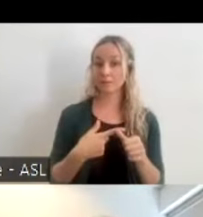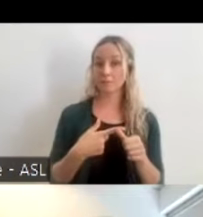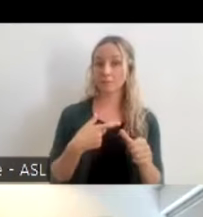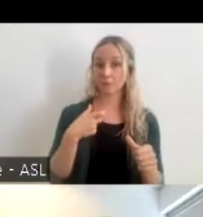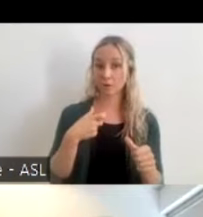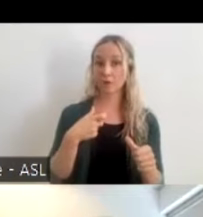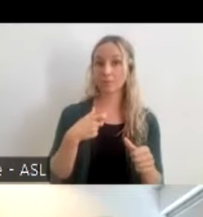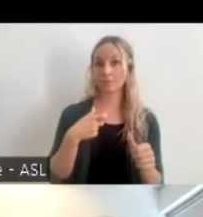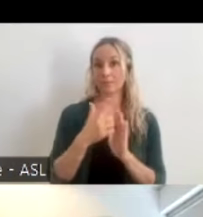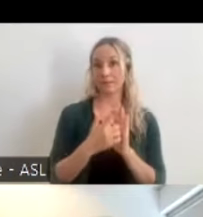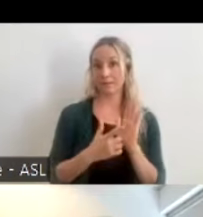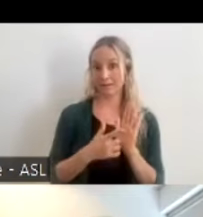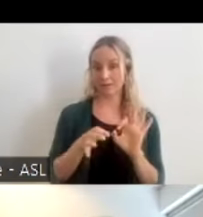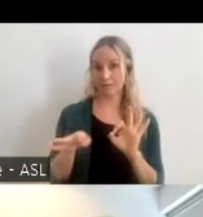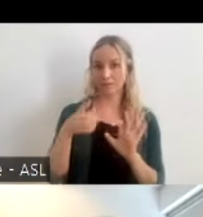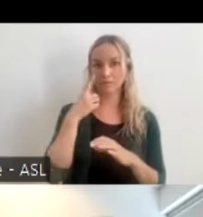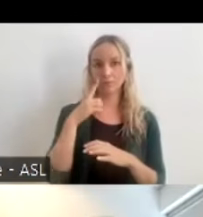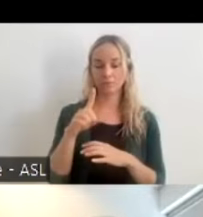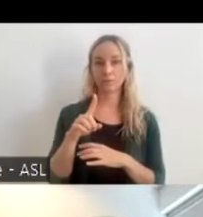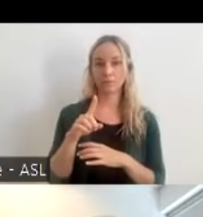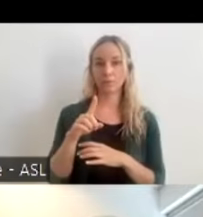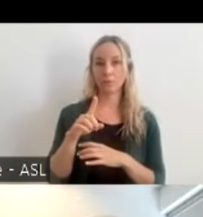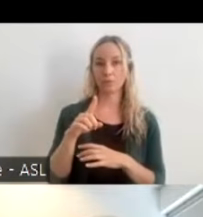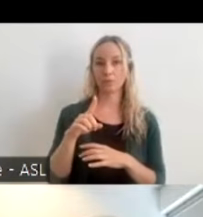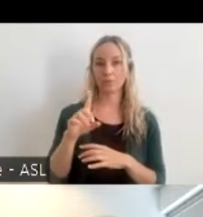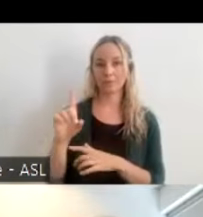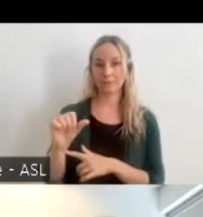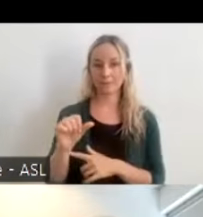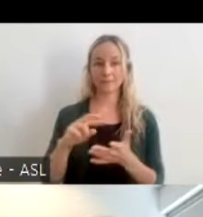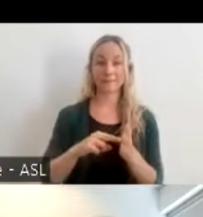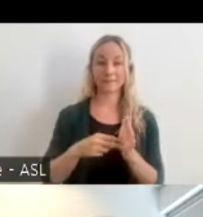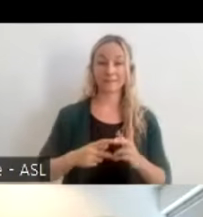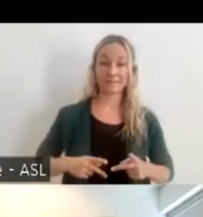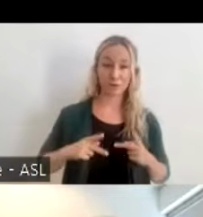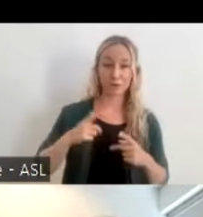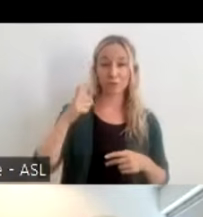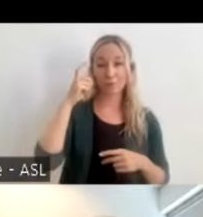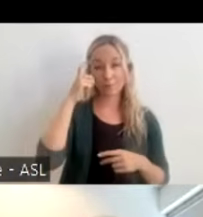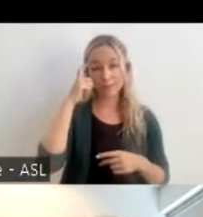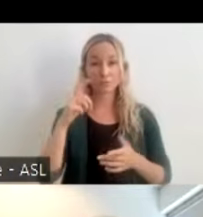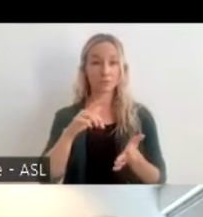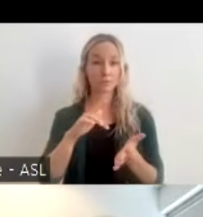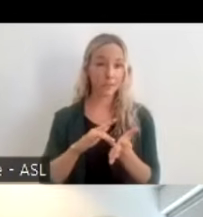impairment resulting from any number of conditions which prevent the exercise of a normally bodily function, et